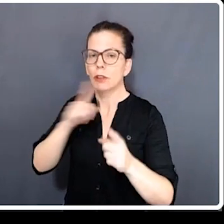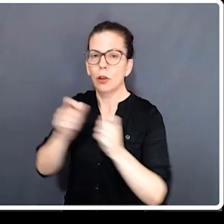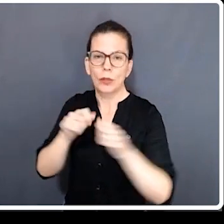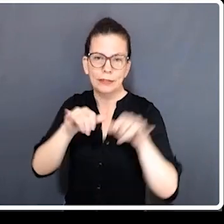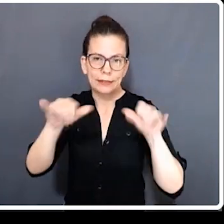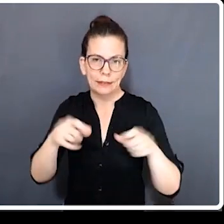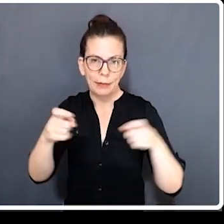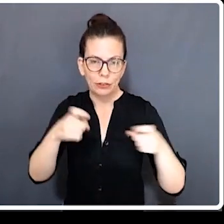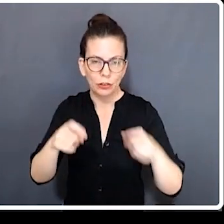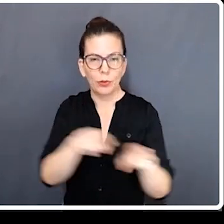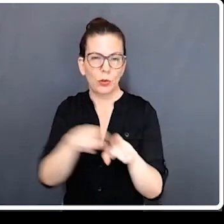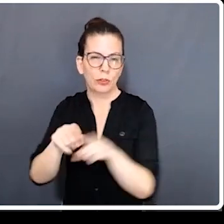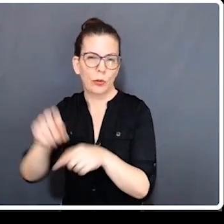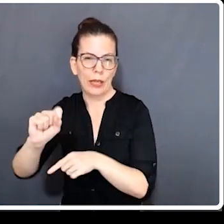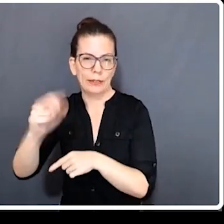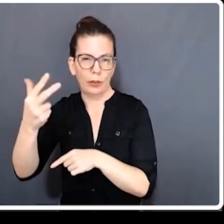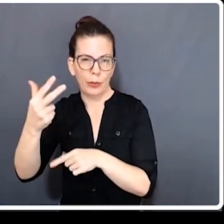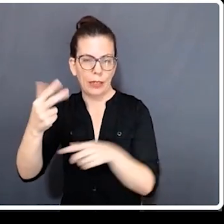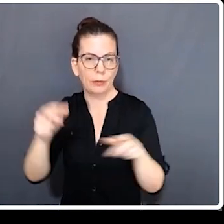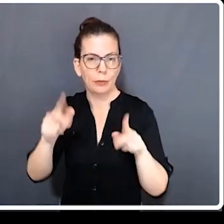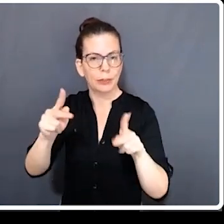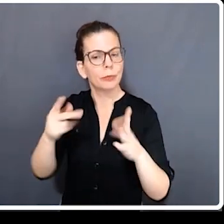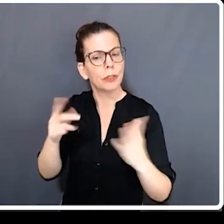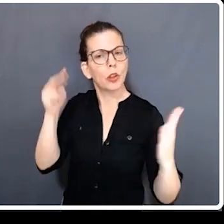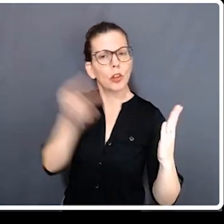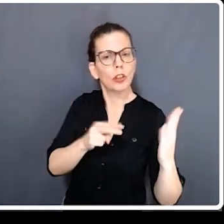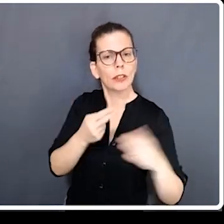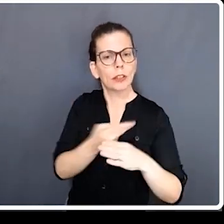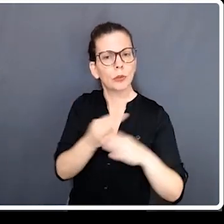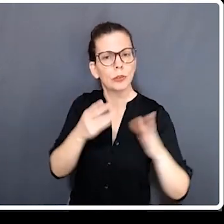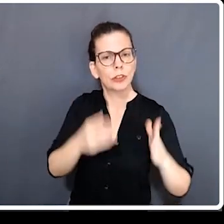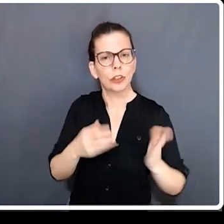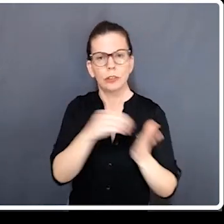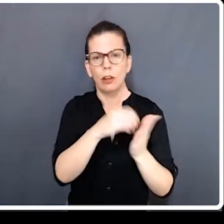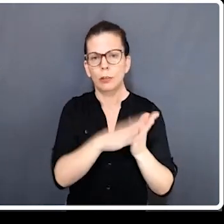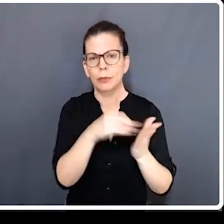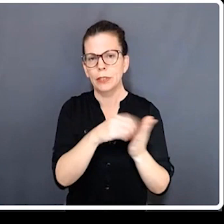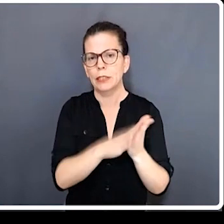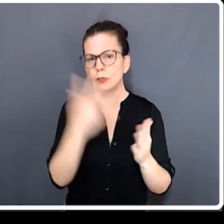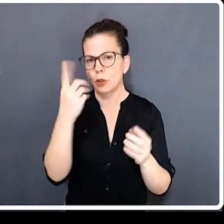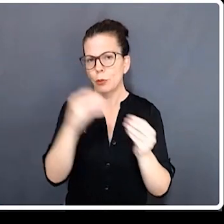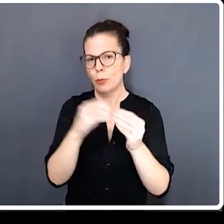as well as S3 permissions. But you can refer to the user documentation to get more details on this.